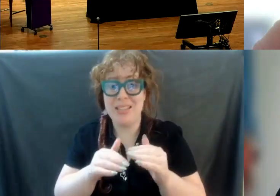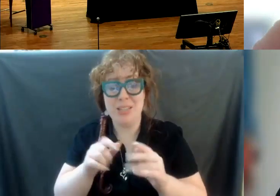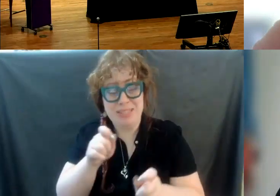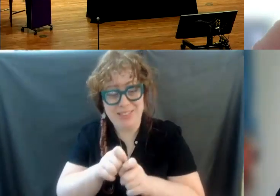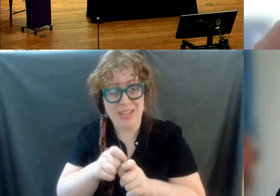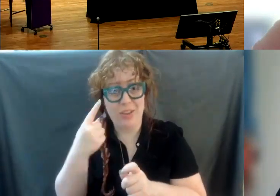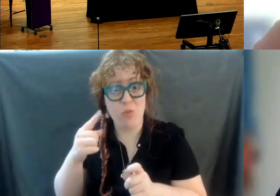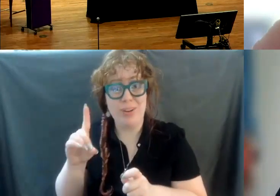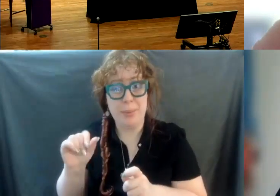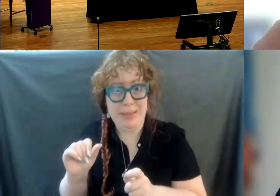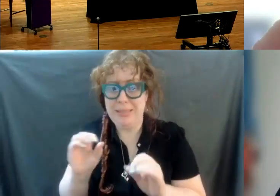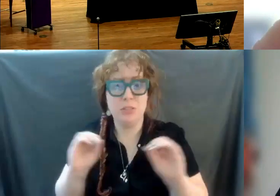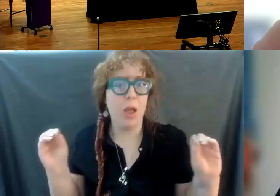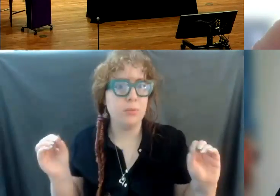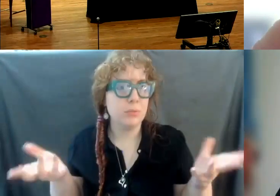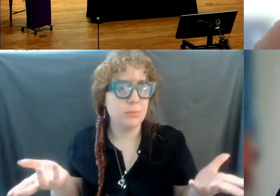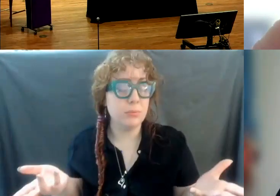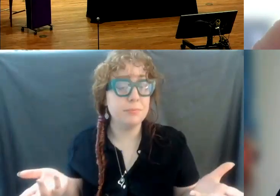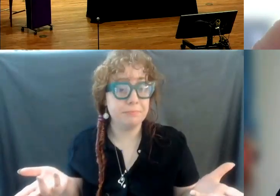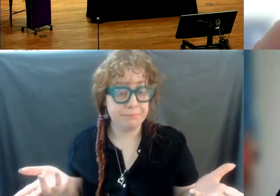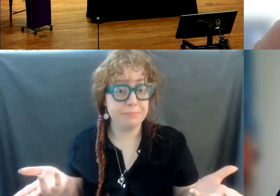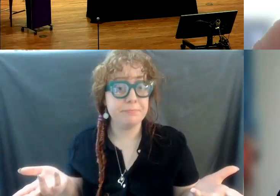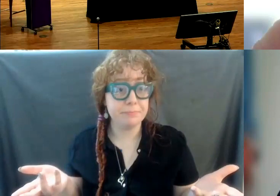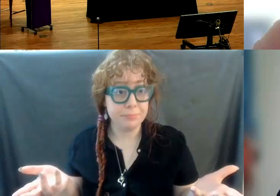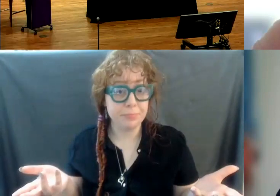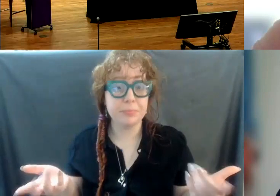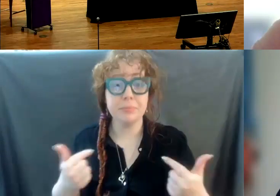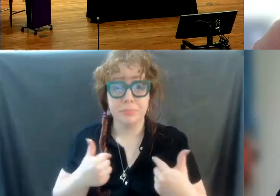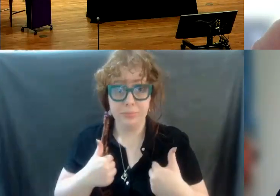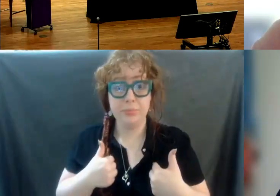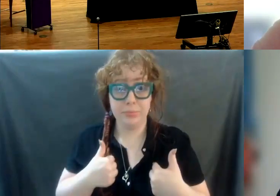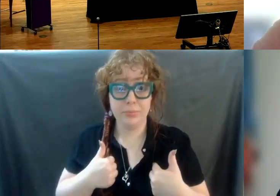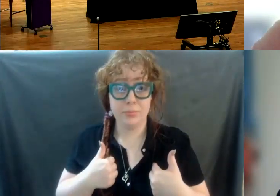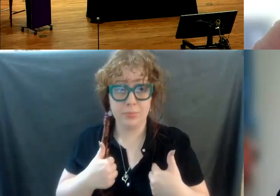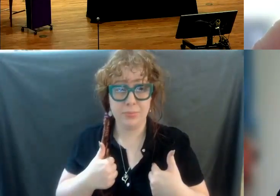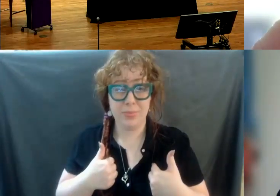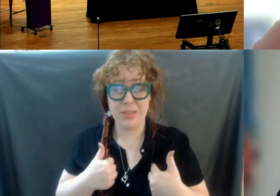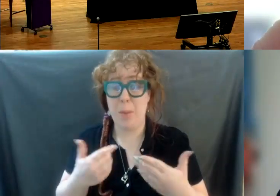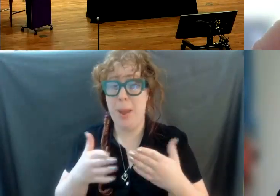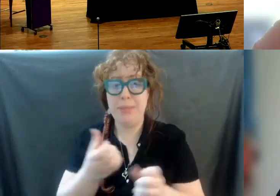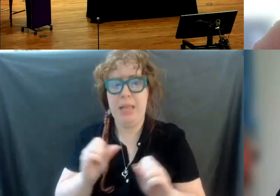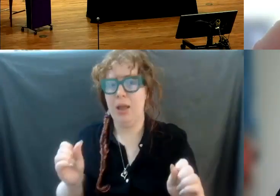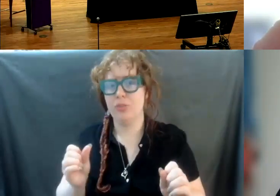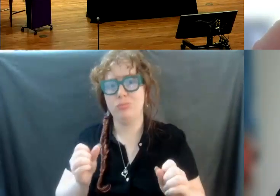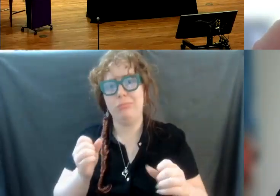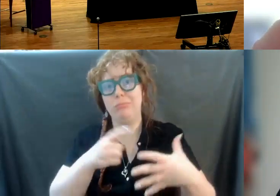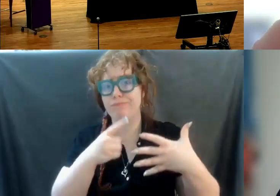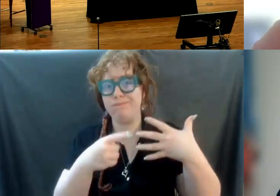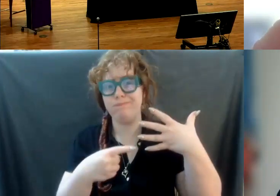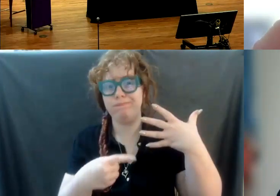So when when it comes to public safety, when I think about it, it is an array of things that we're going to need when it comes to solving that issue,